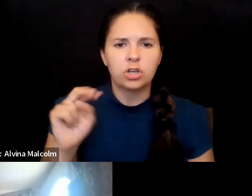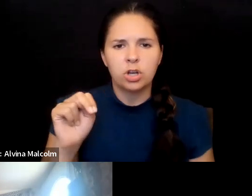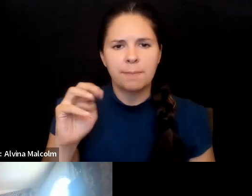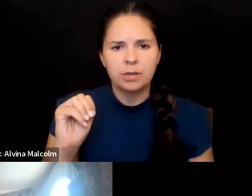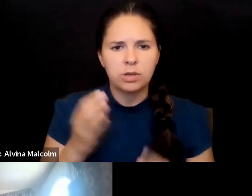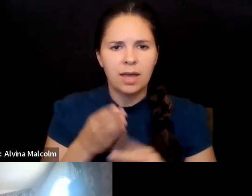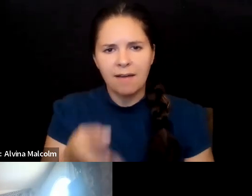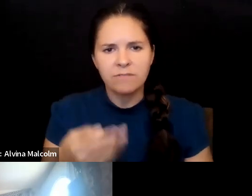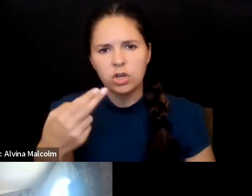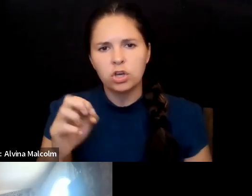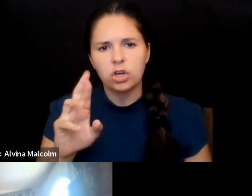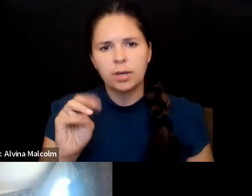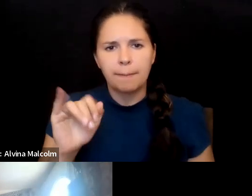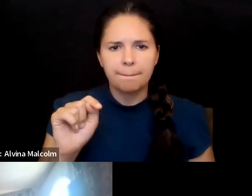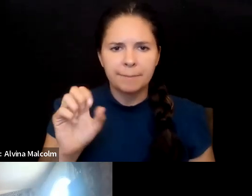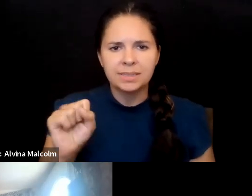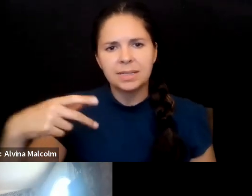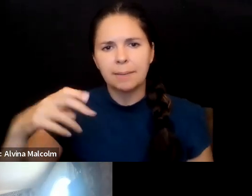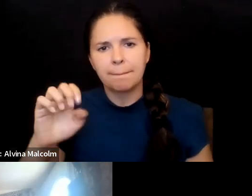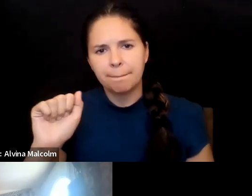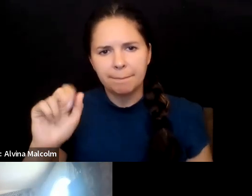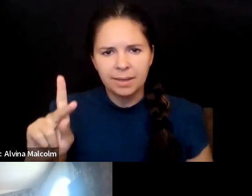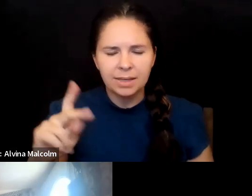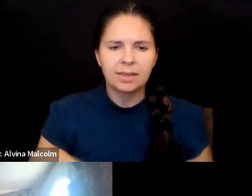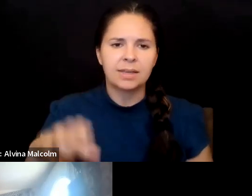you were in the emergency management office. That's something we are